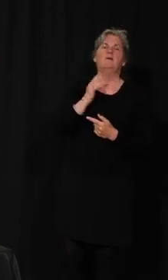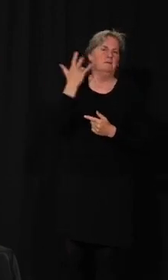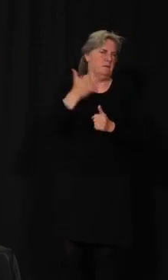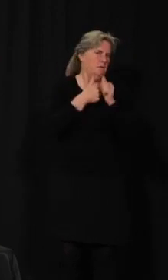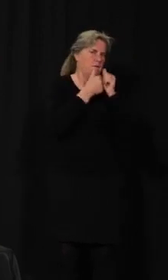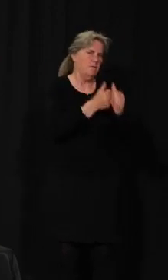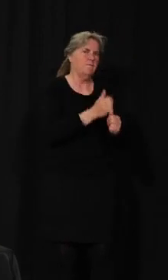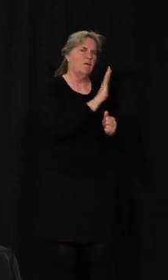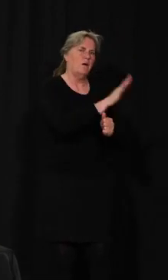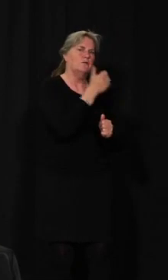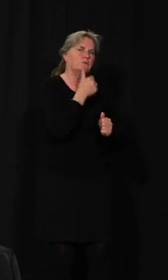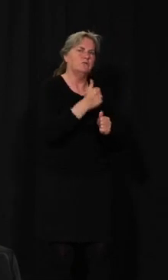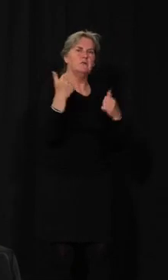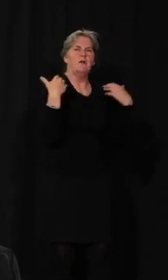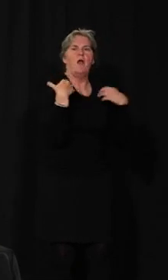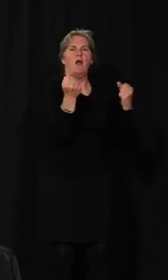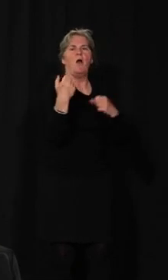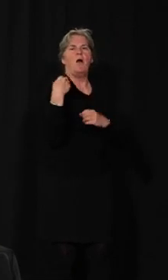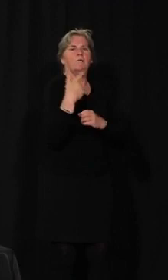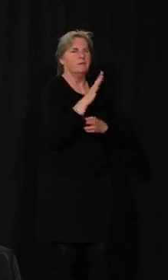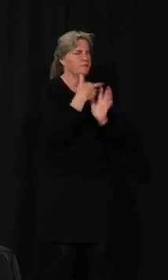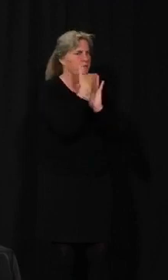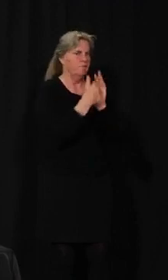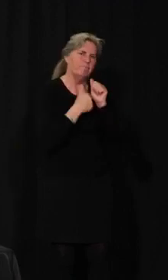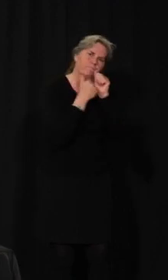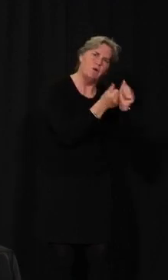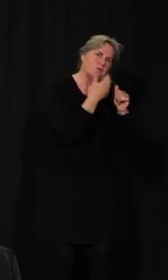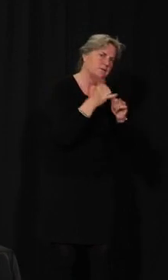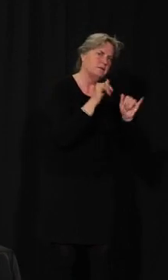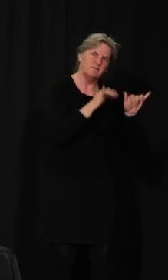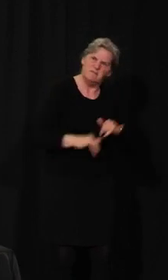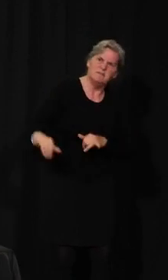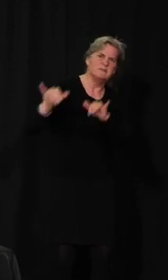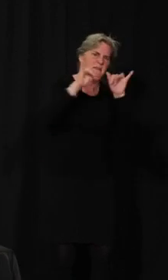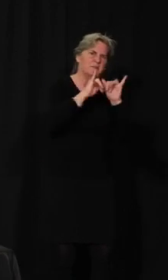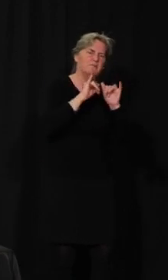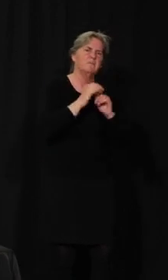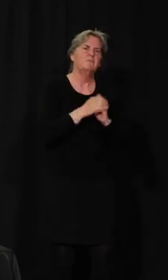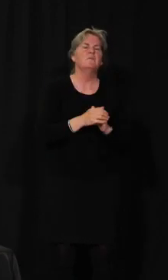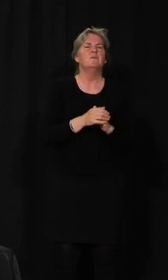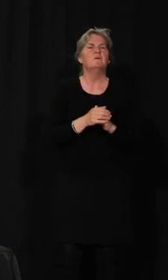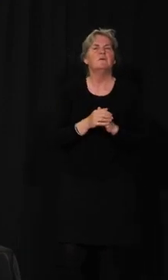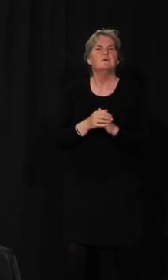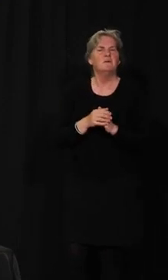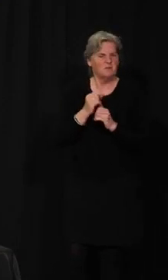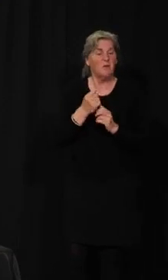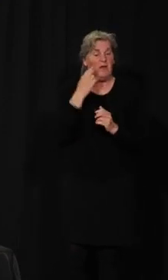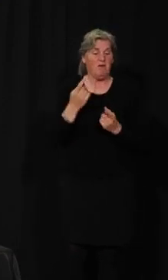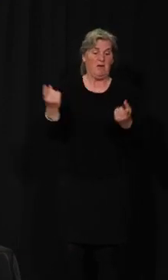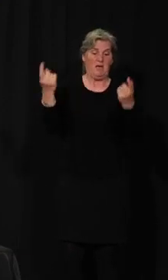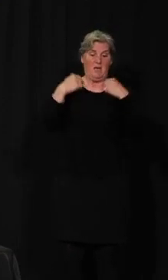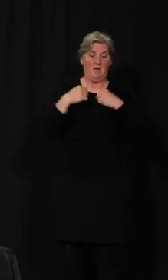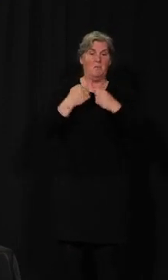Yukoners, please be respectful f people who are welcoming-- who e being welcomed into our communities.